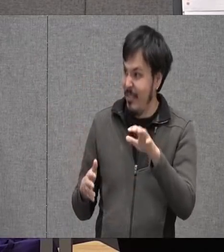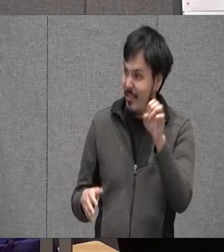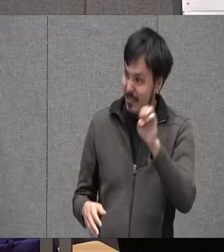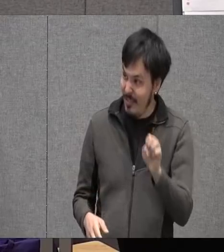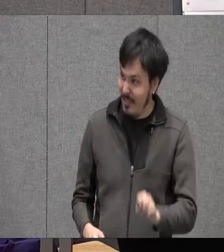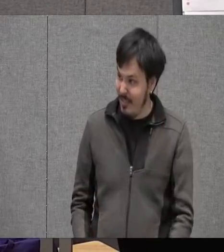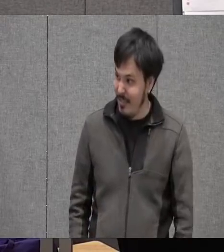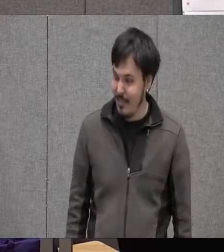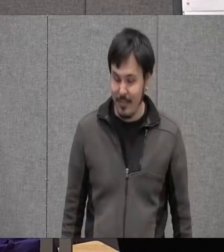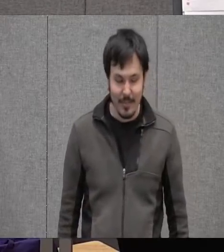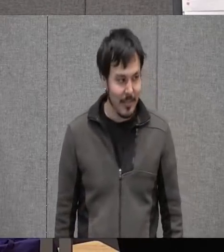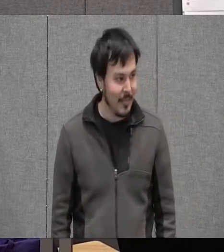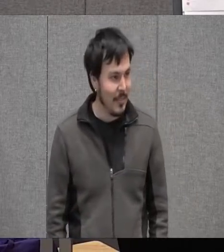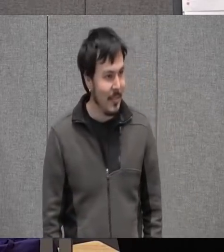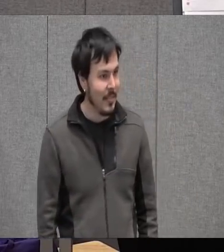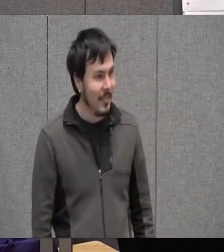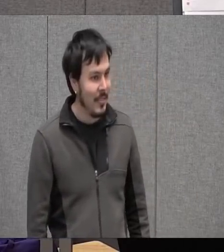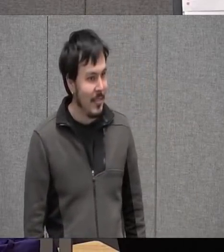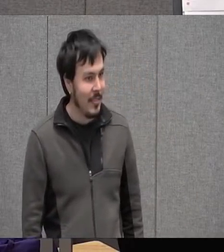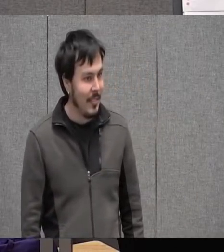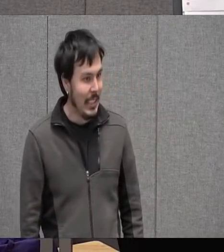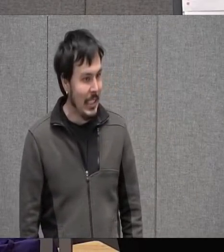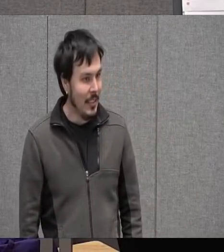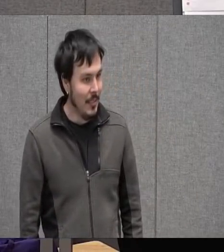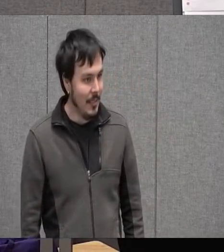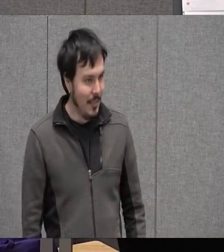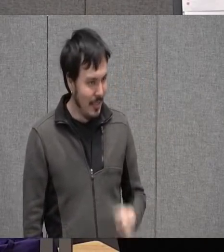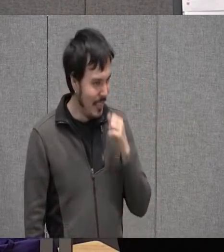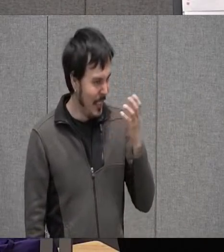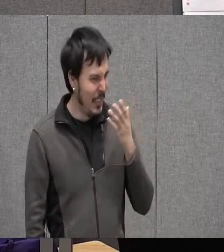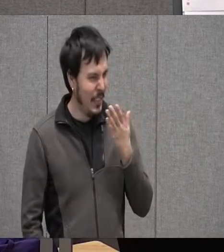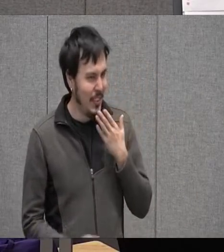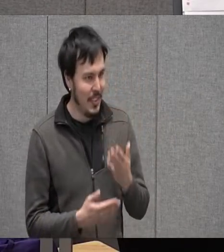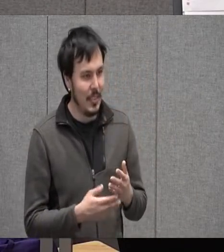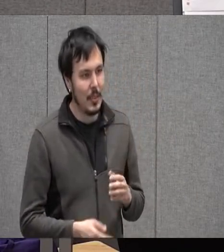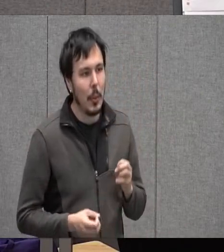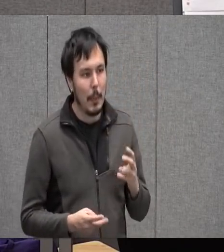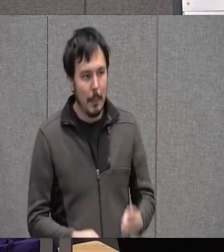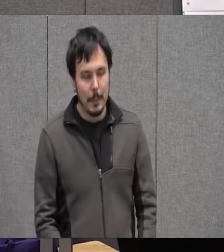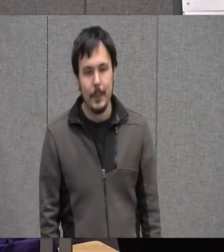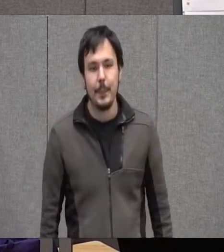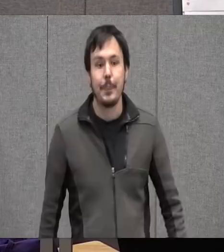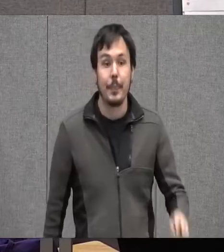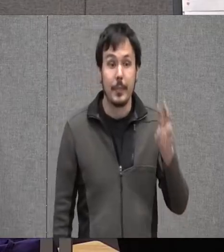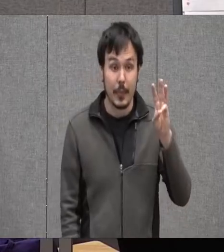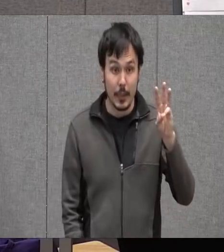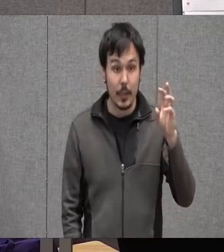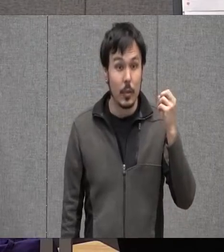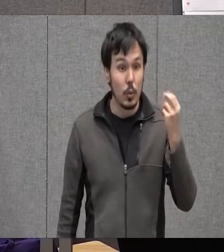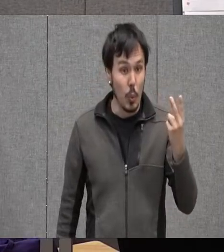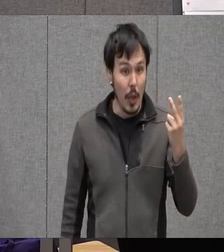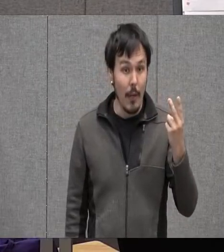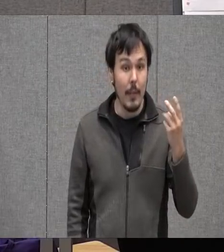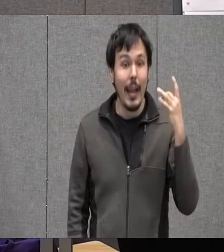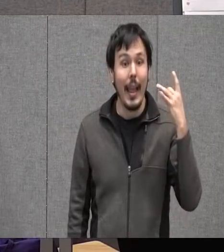It's not working anymore. Yeah, mine's getting kind of, okay. [Both] Six, 12,